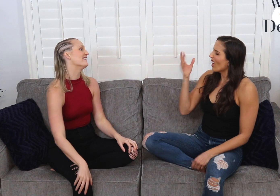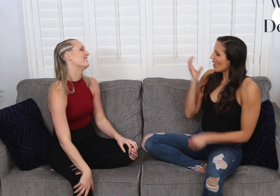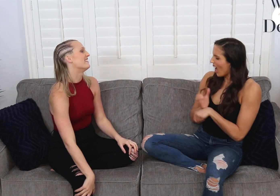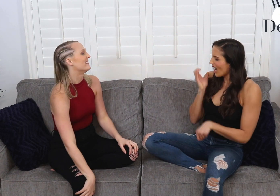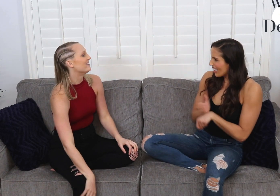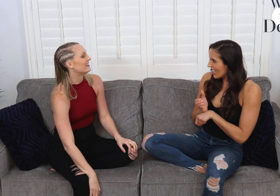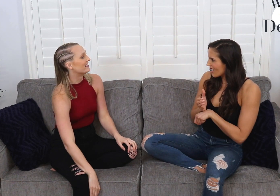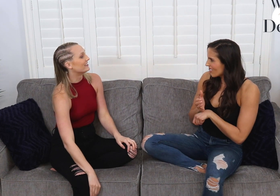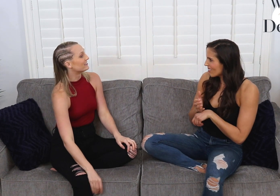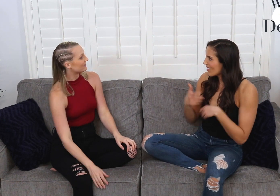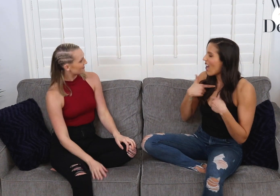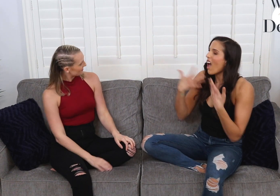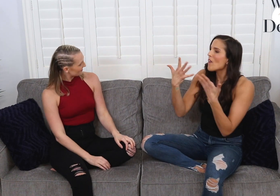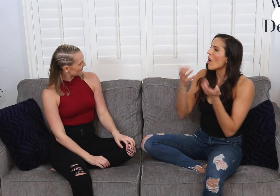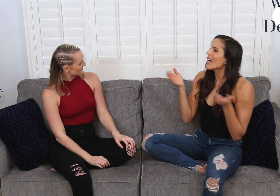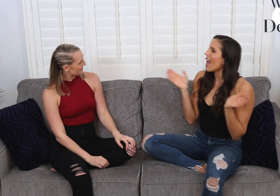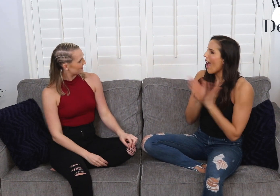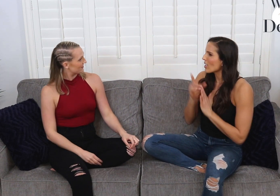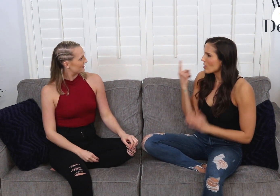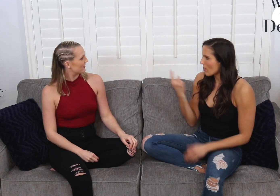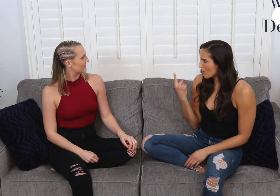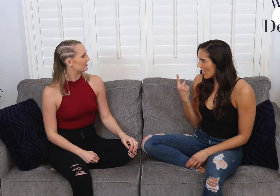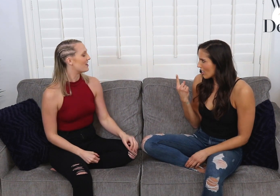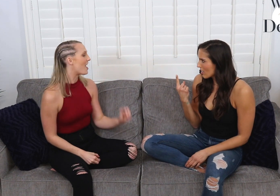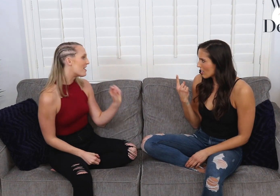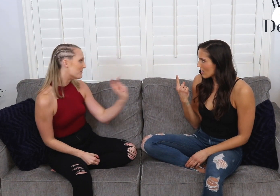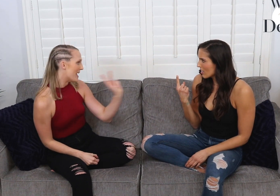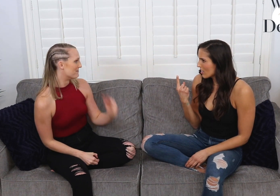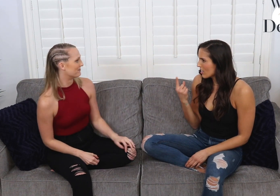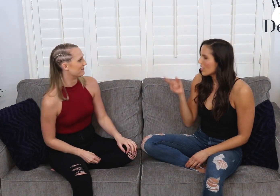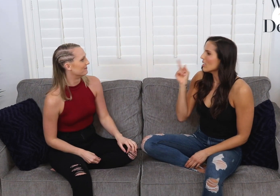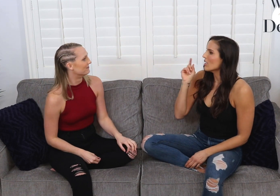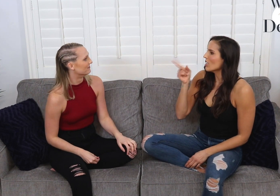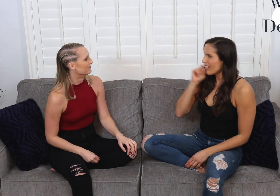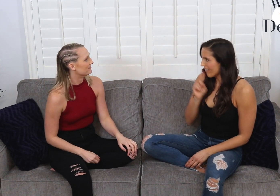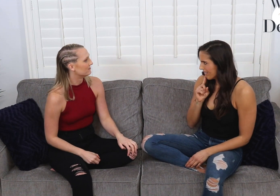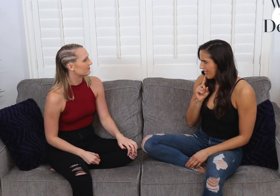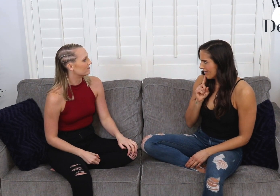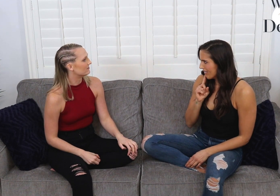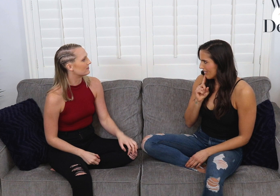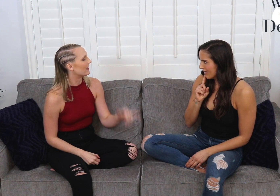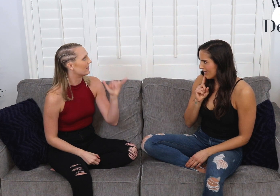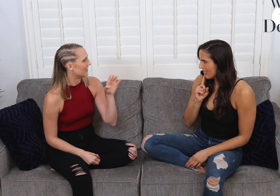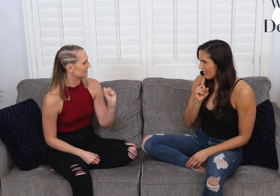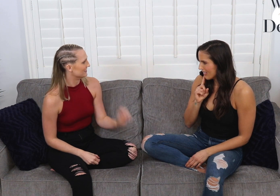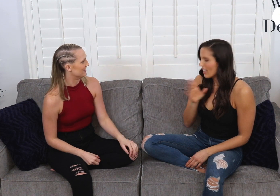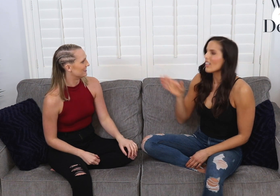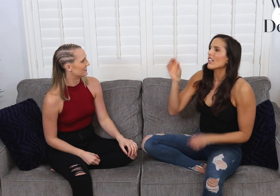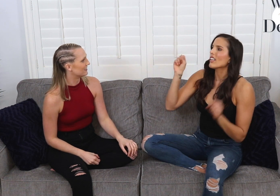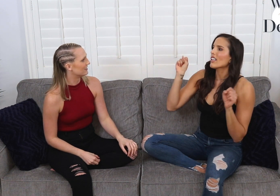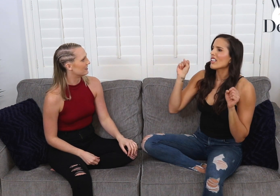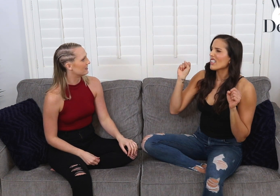Now Carly, I want to ask you something. Okay. You're Deaf? Yes.